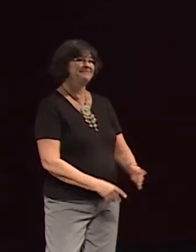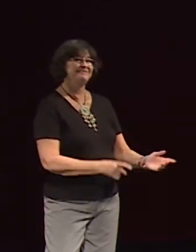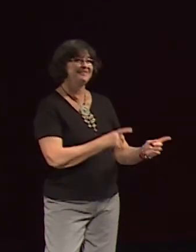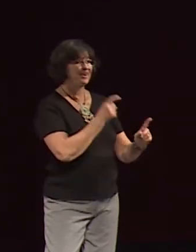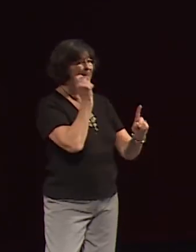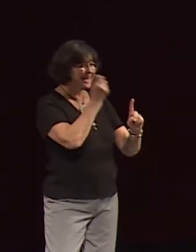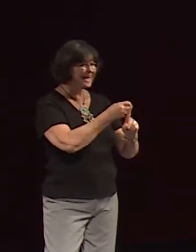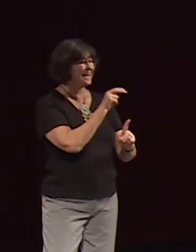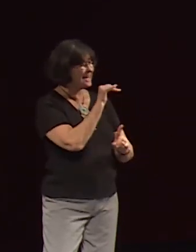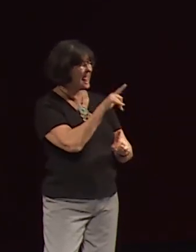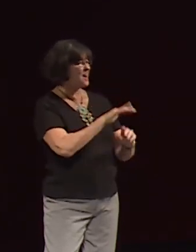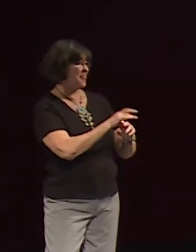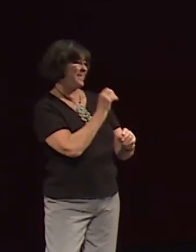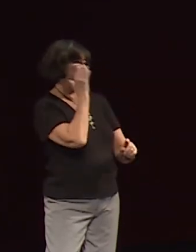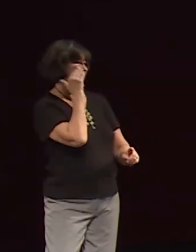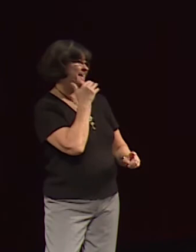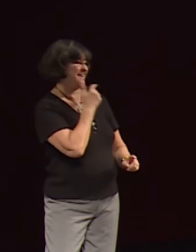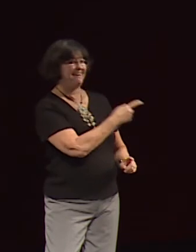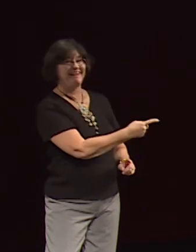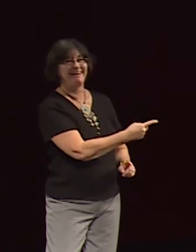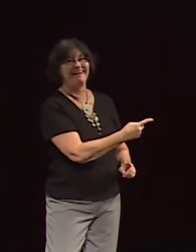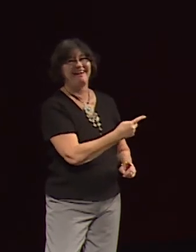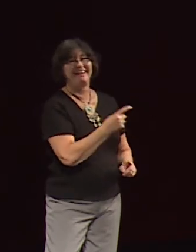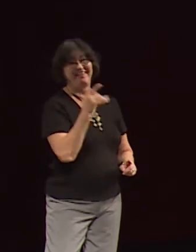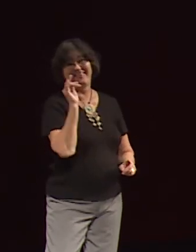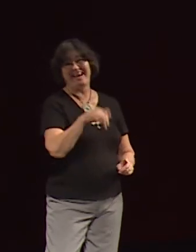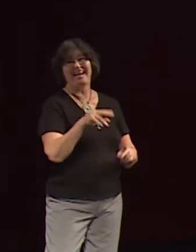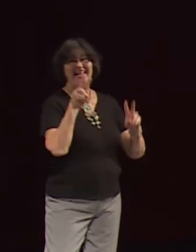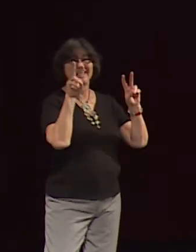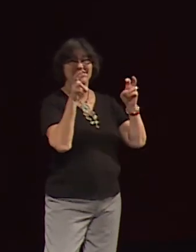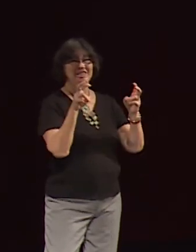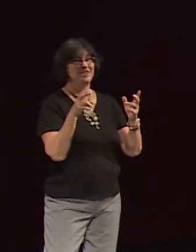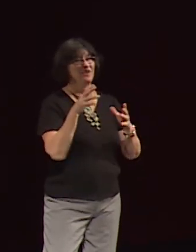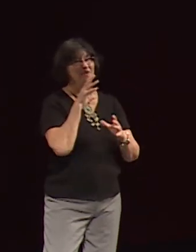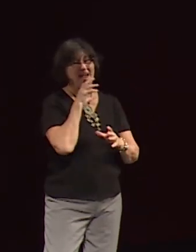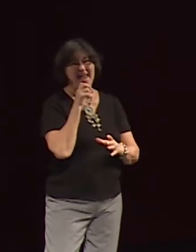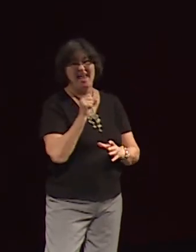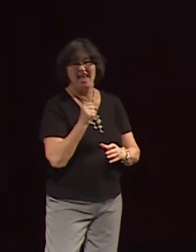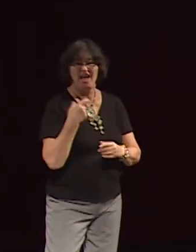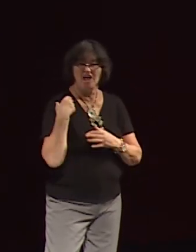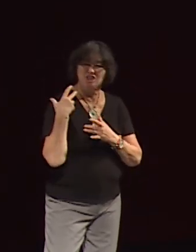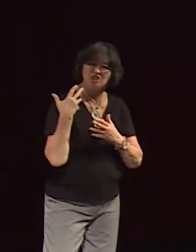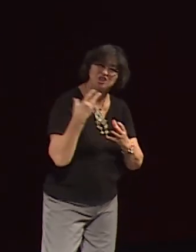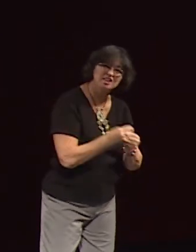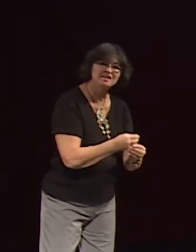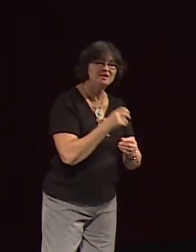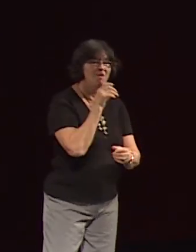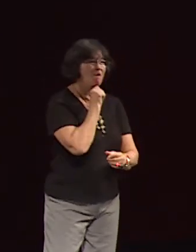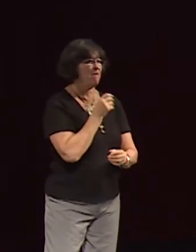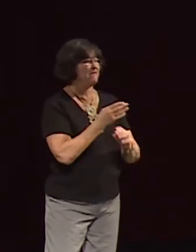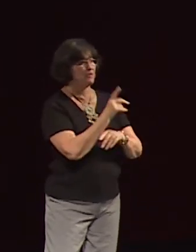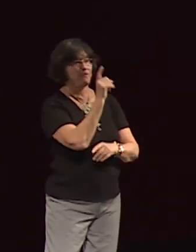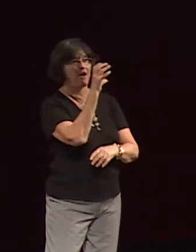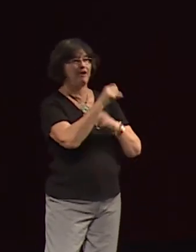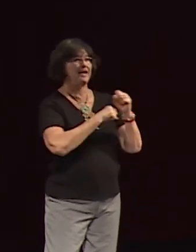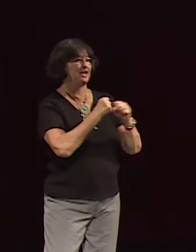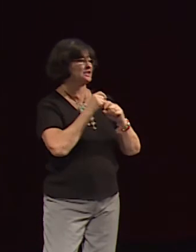You hit the nail on the head. That's the heart of the issue, the age-old issue and debate that we've had